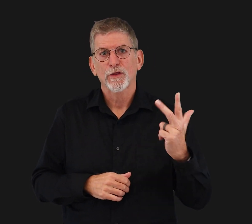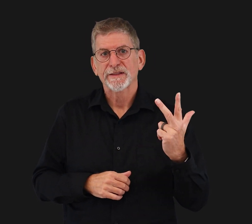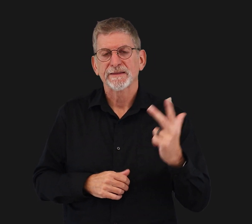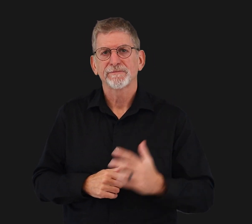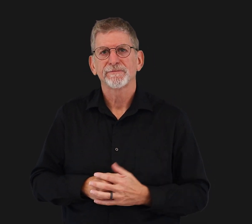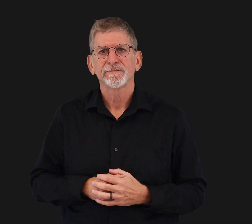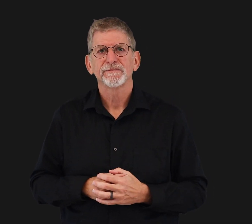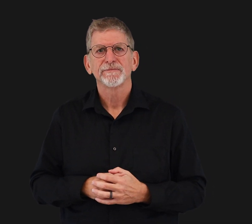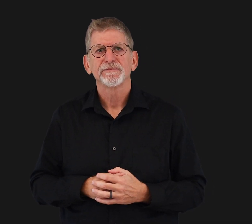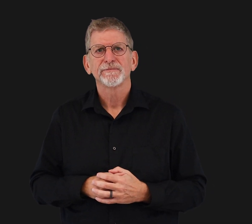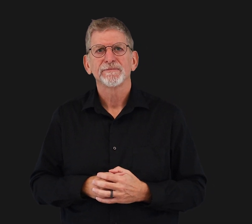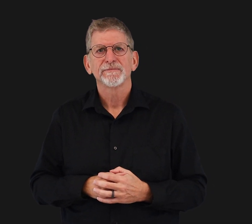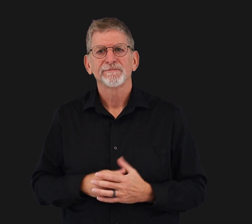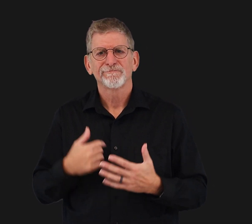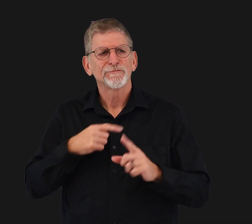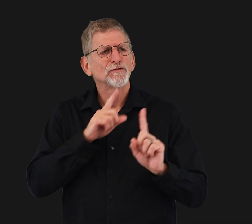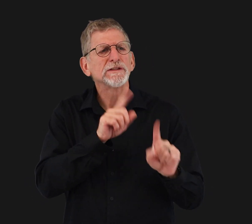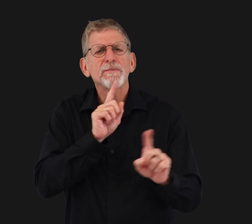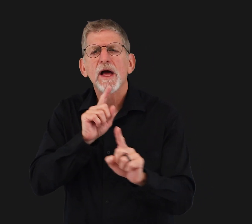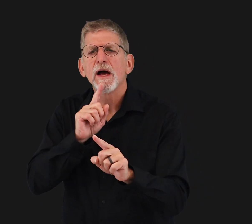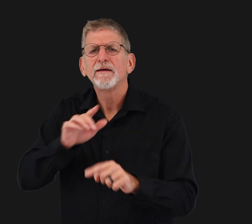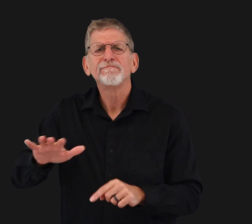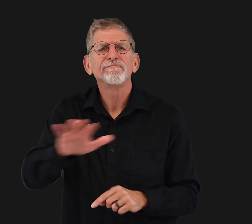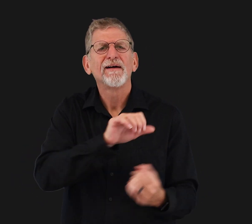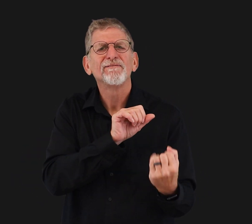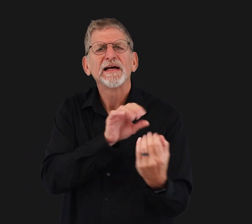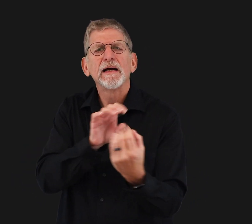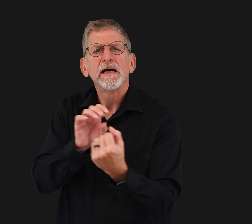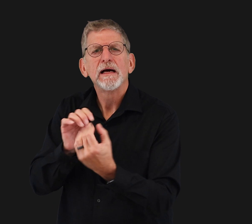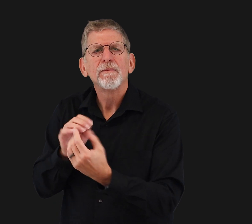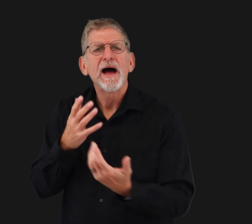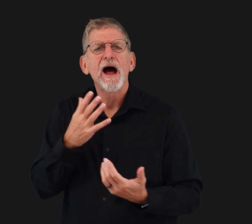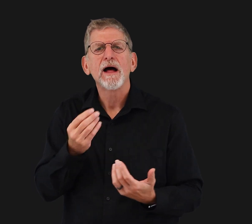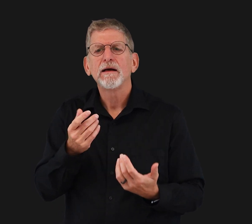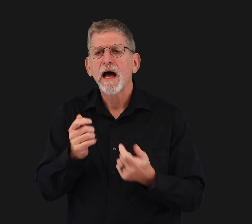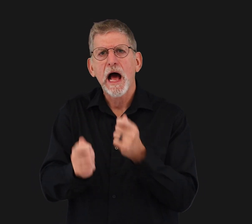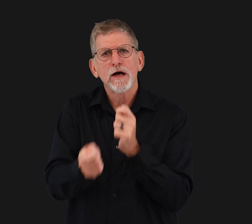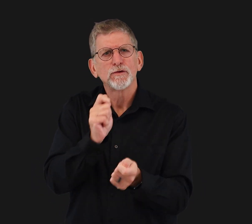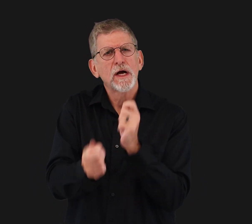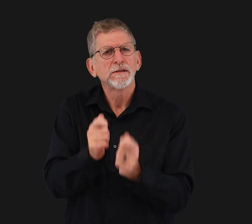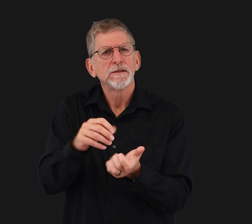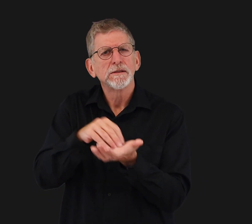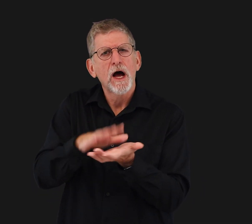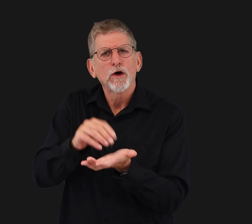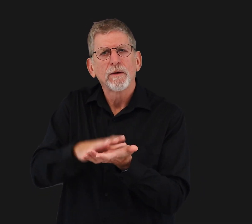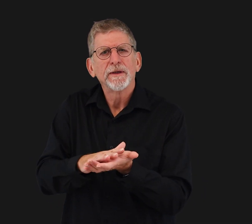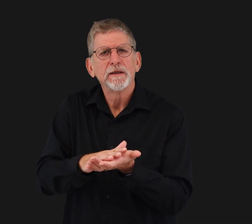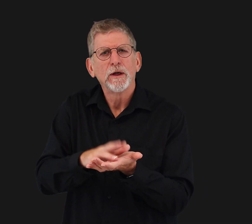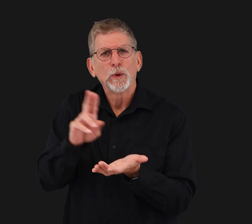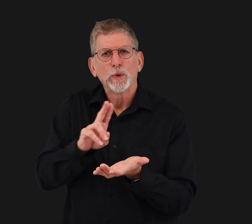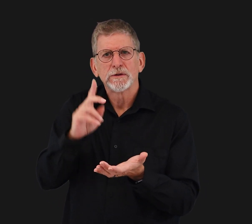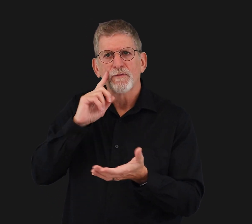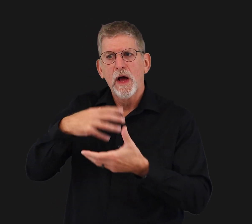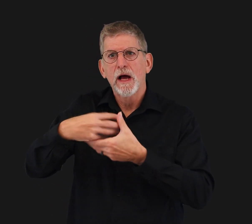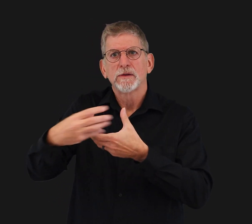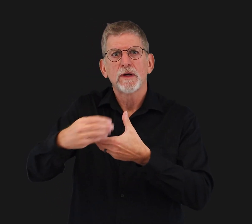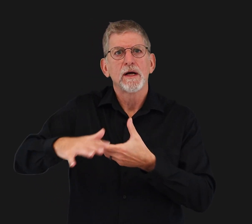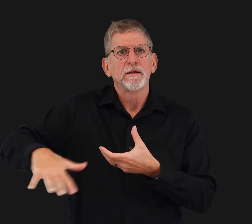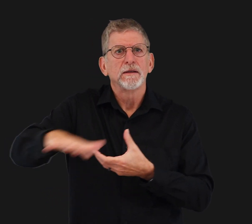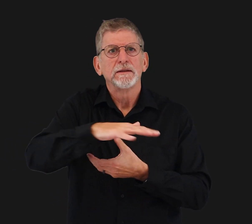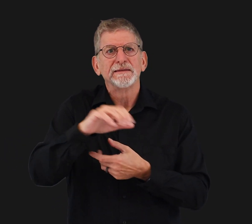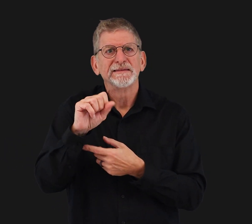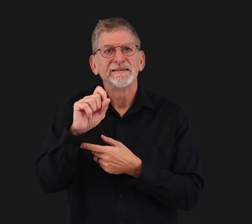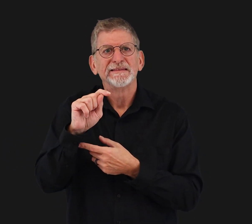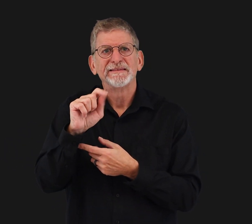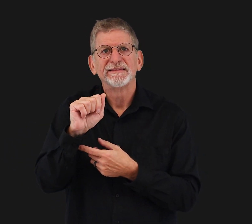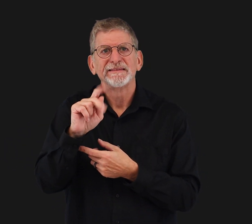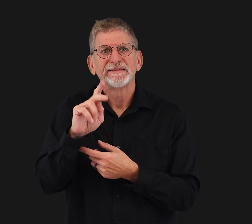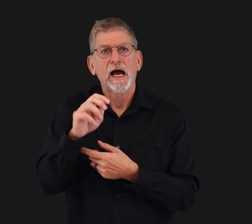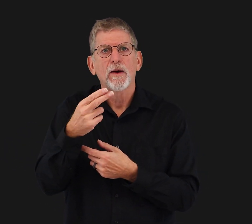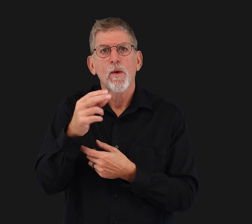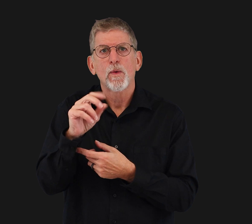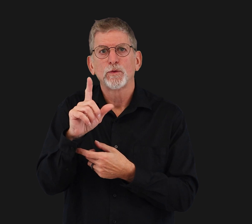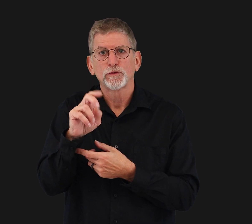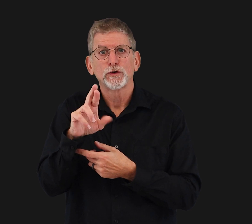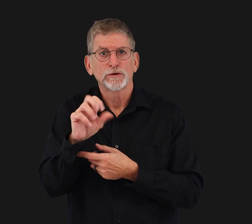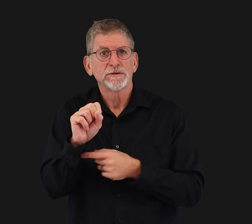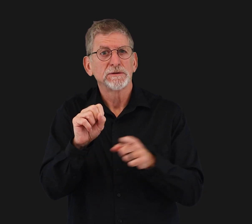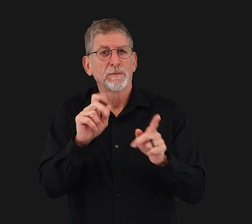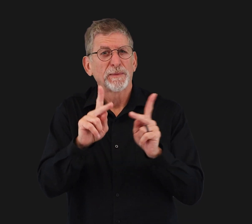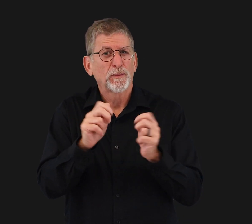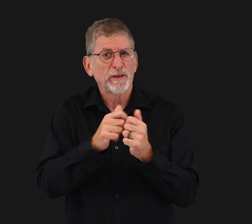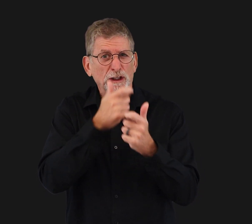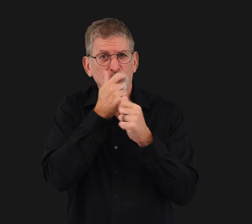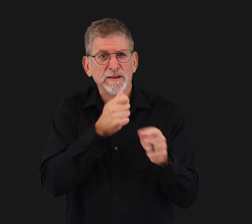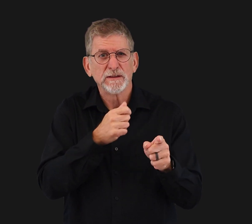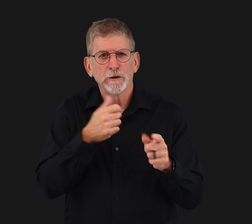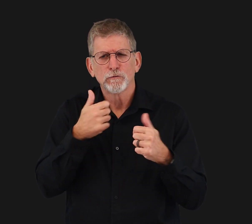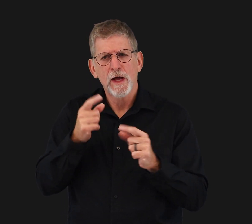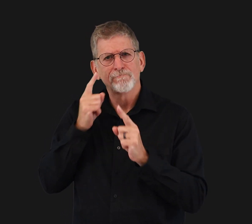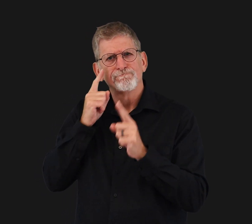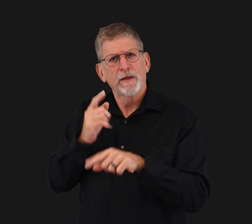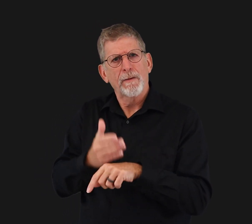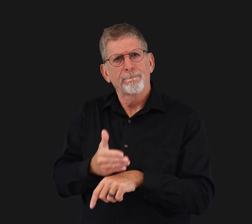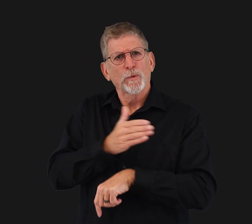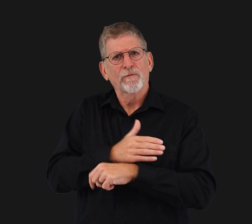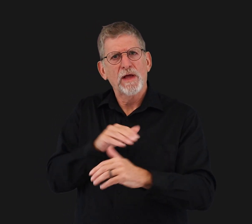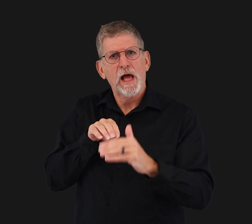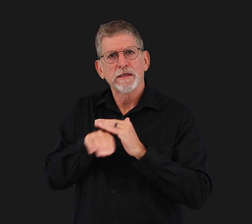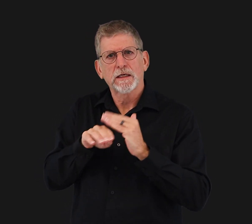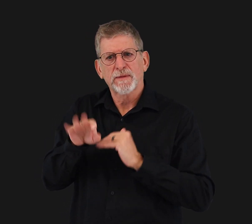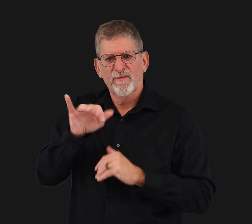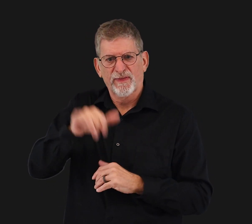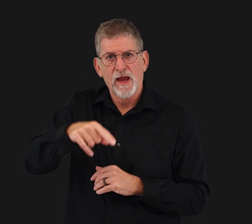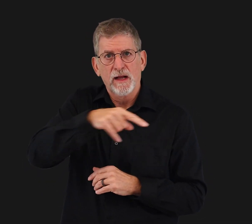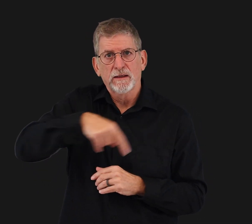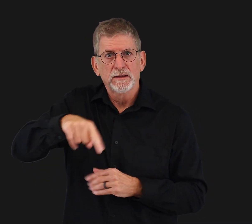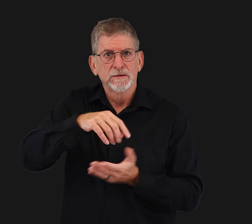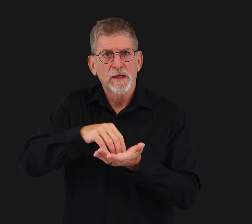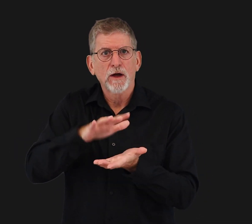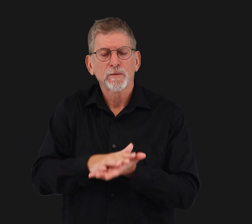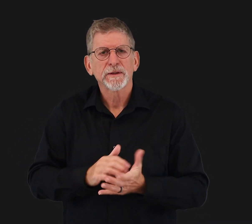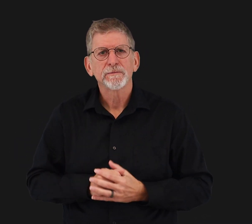• We responded to feedback and adjusted documents used with external stakeholders to improve the accessibility of those documents.